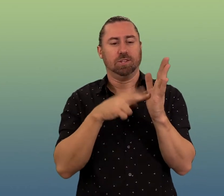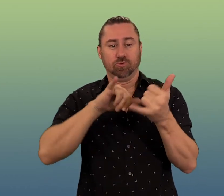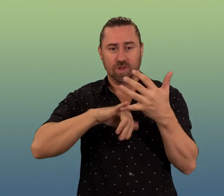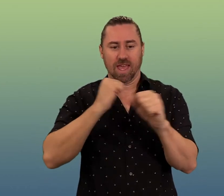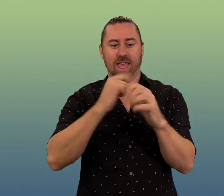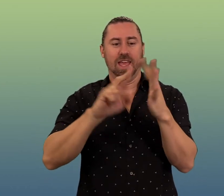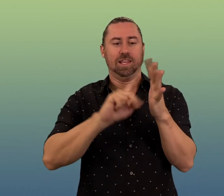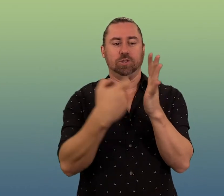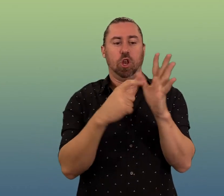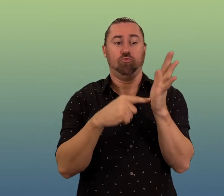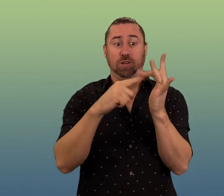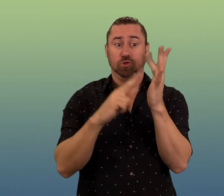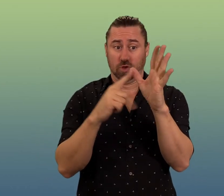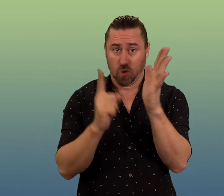Trans-generational design.